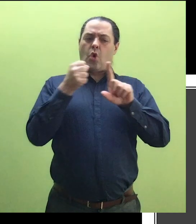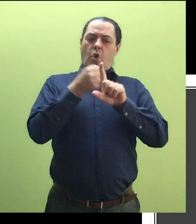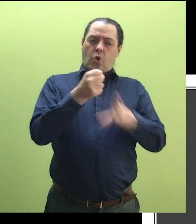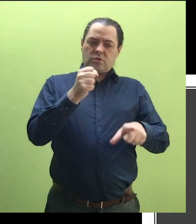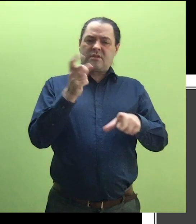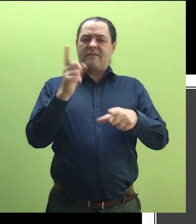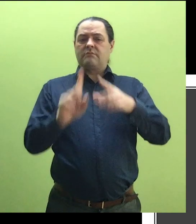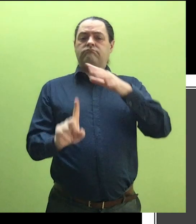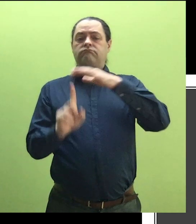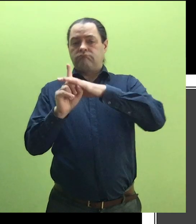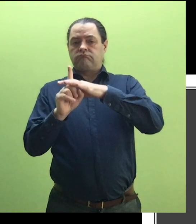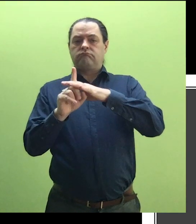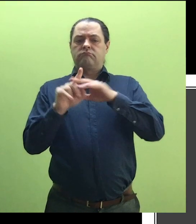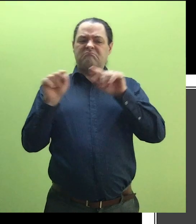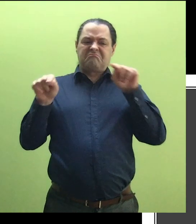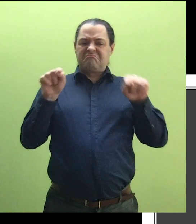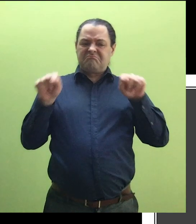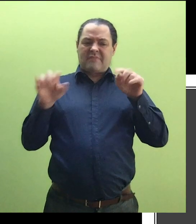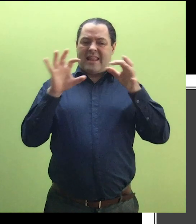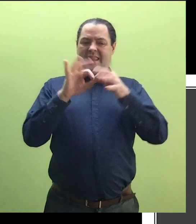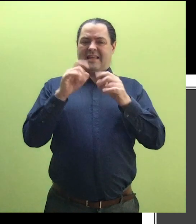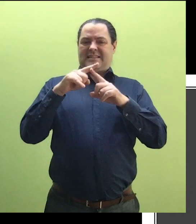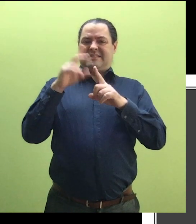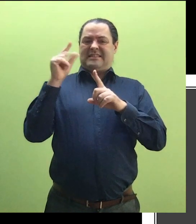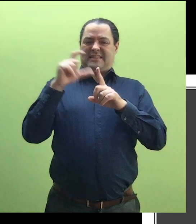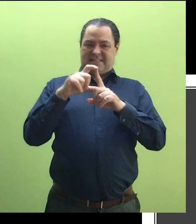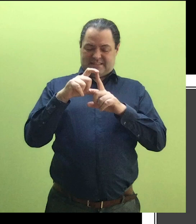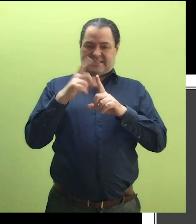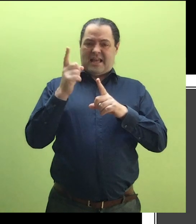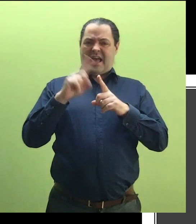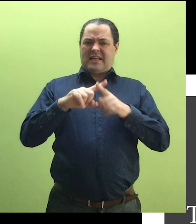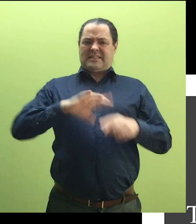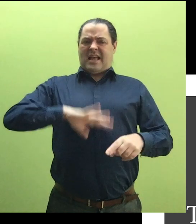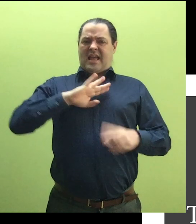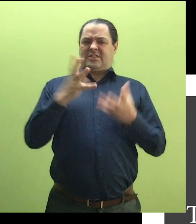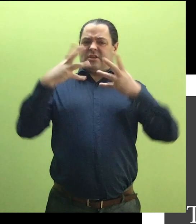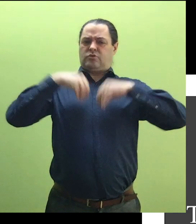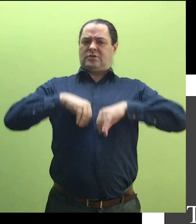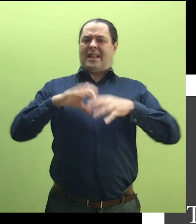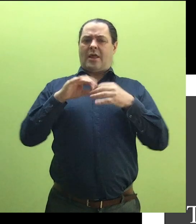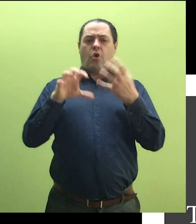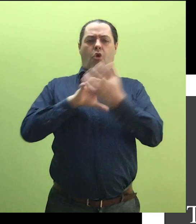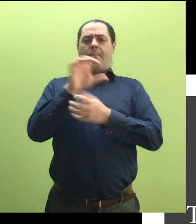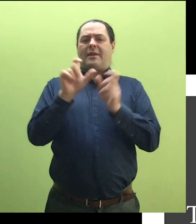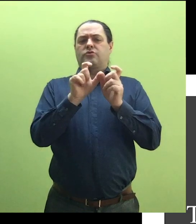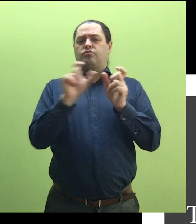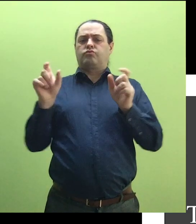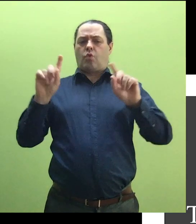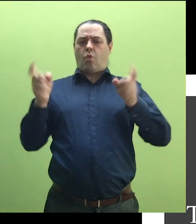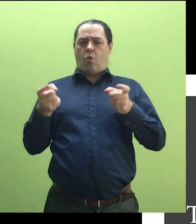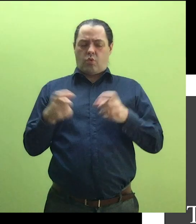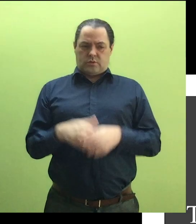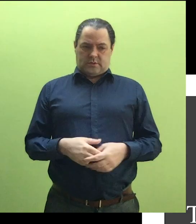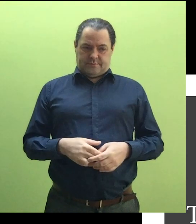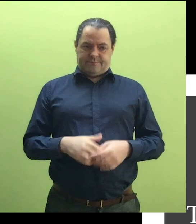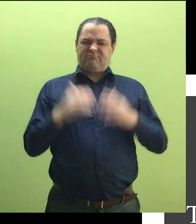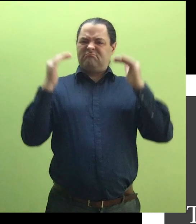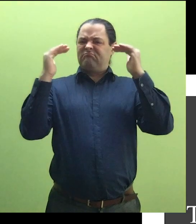Language and the age of acquisition effects in complex clauses. The layout of our talk will proceed as the following.